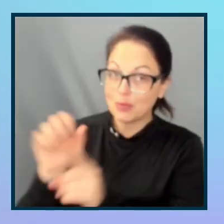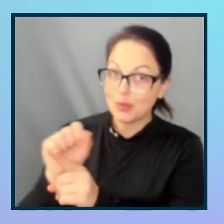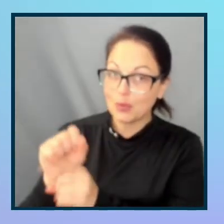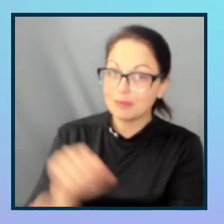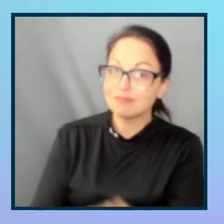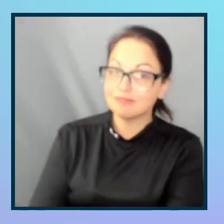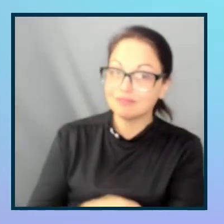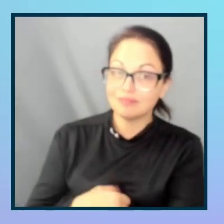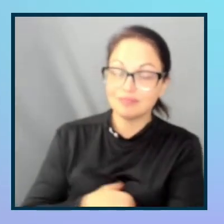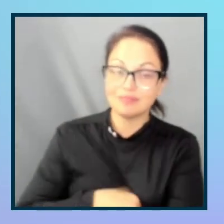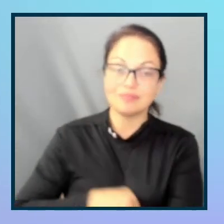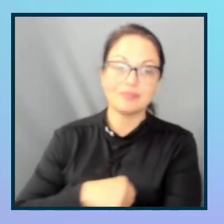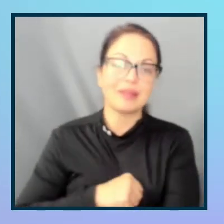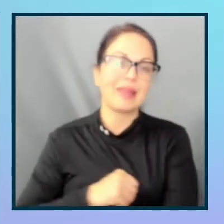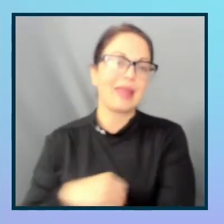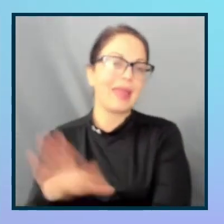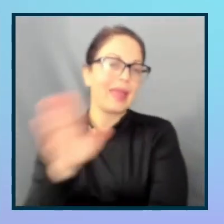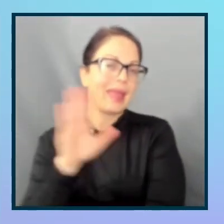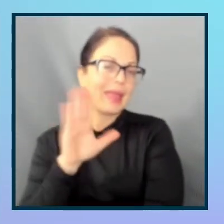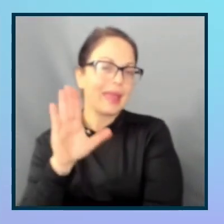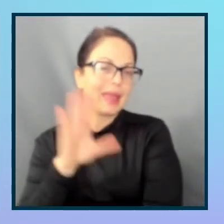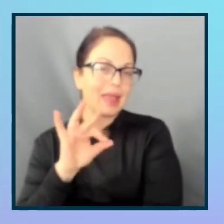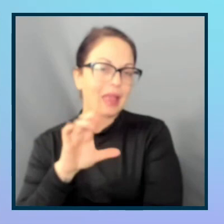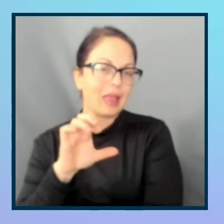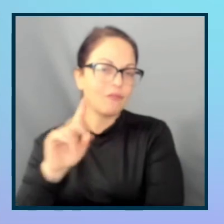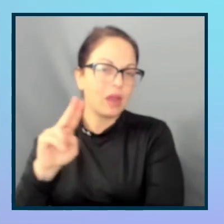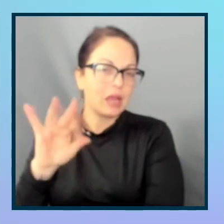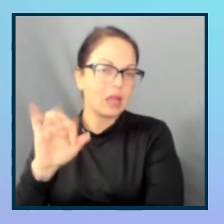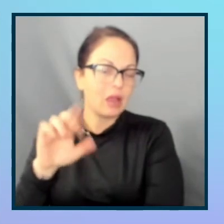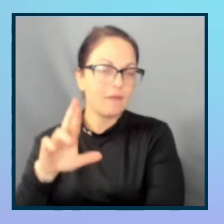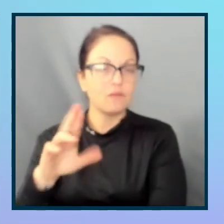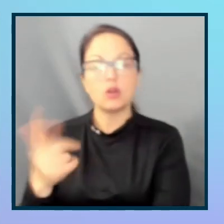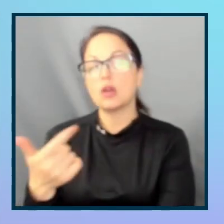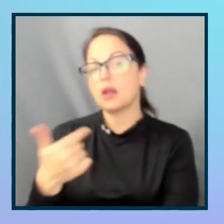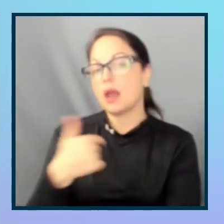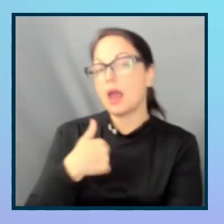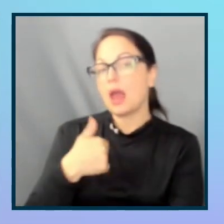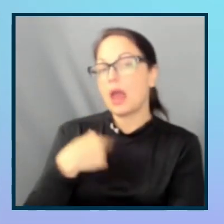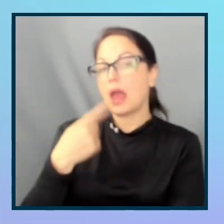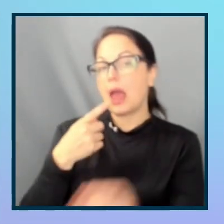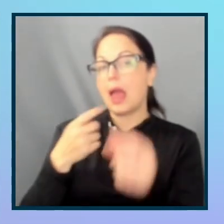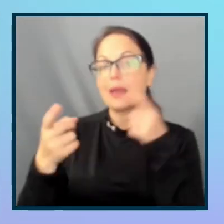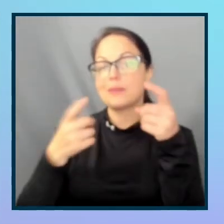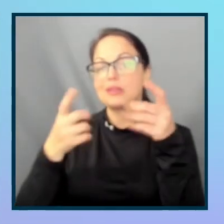Yeah. Fred Confer here. And I don't think I mentioned I'm part of Bristol Myers Squibb. I'm the director of IT User Experience,